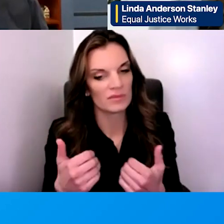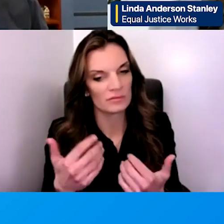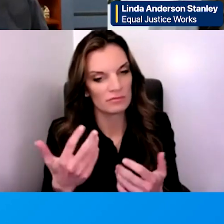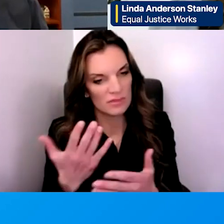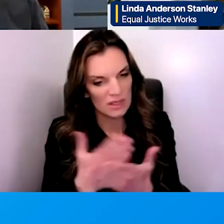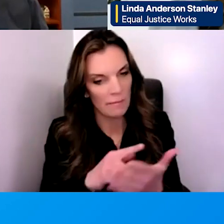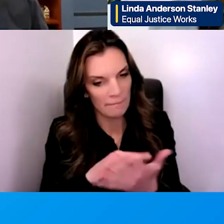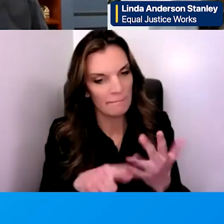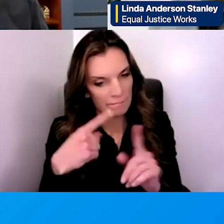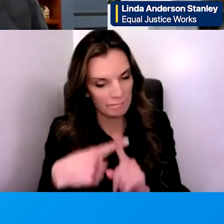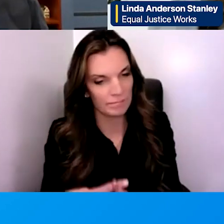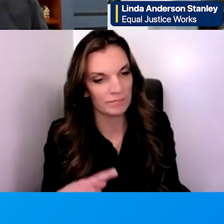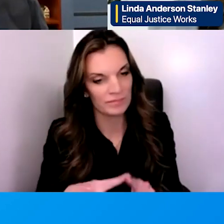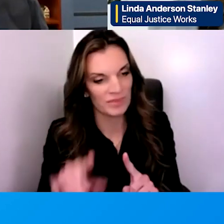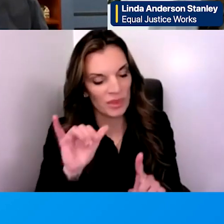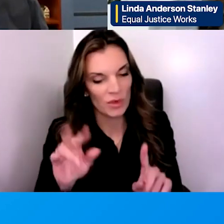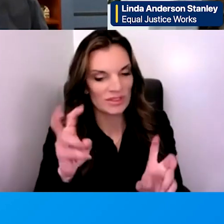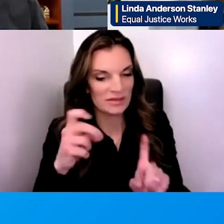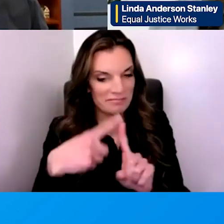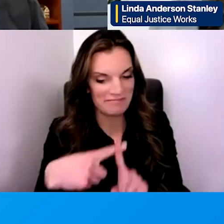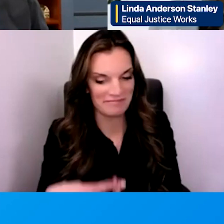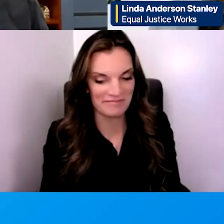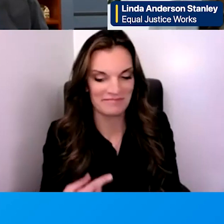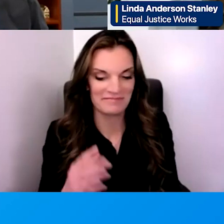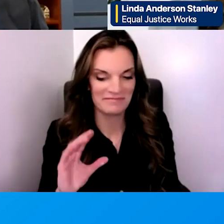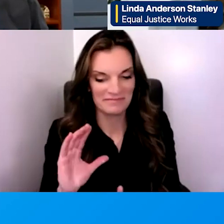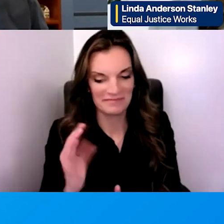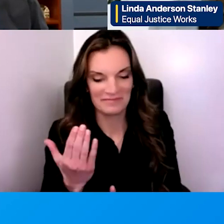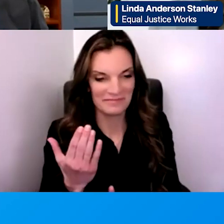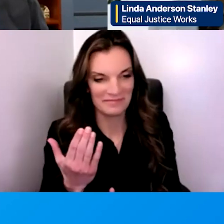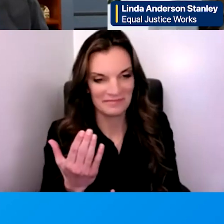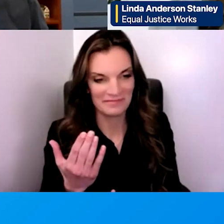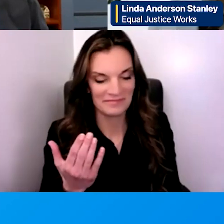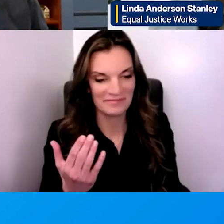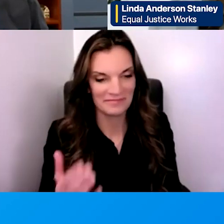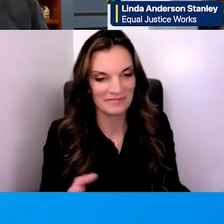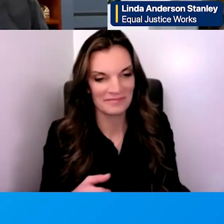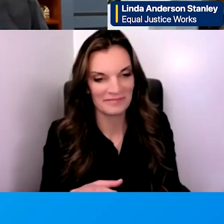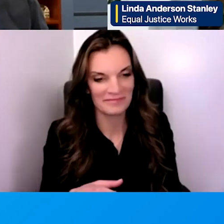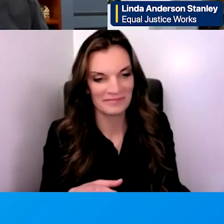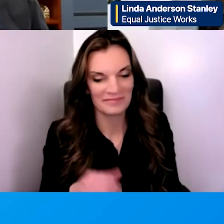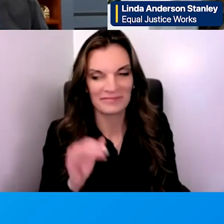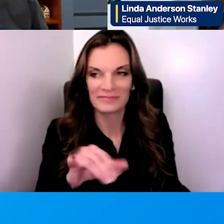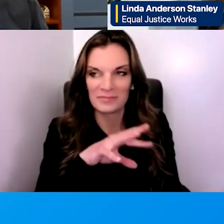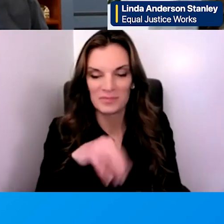But that wins usually the law is just like part of the tools.